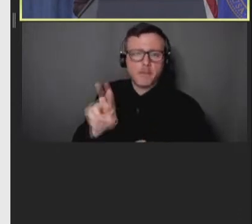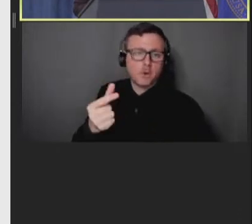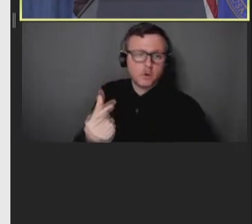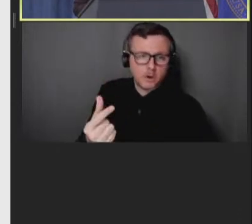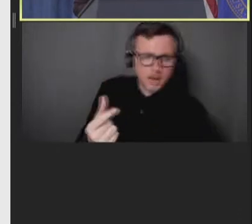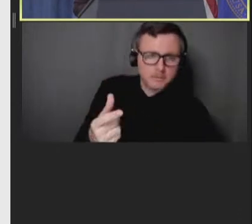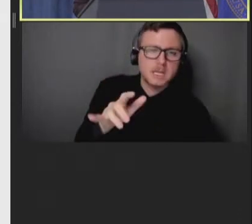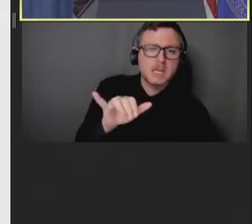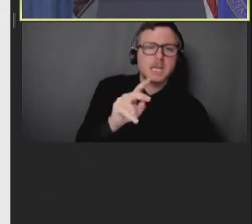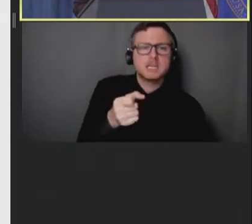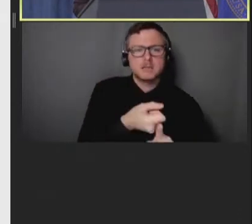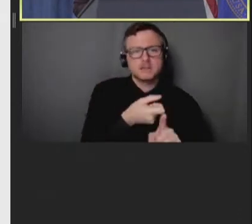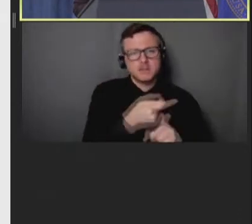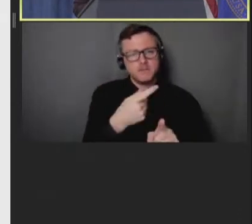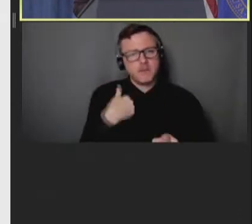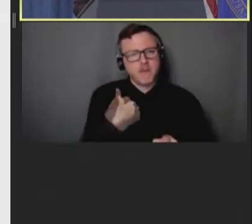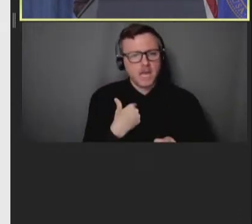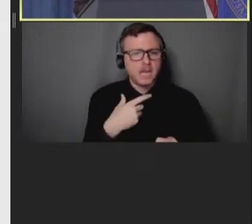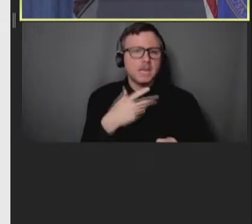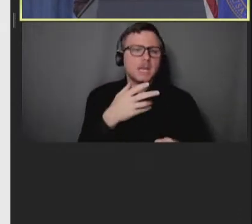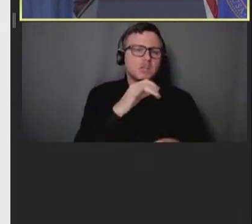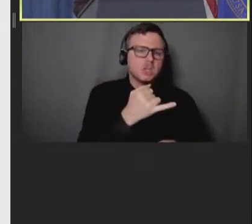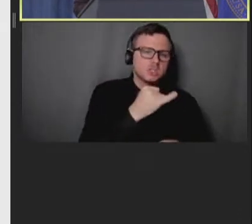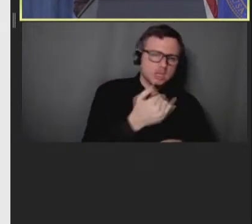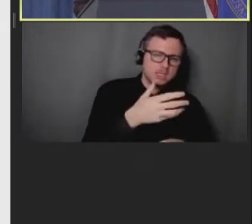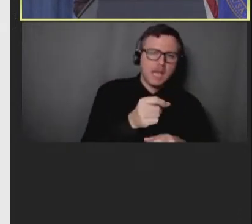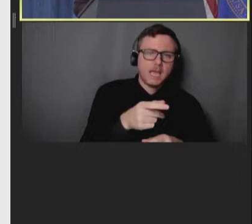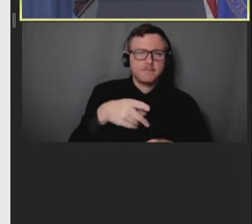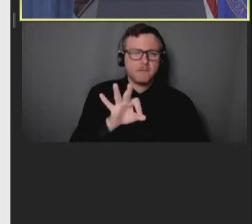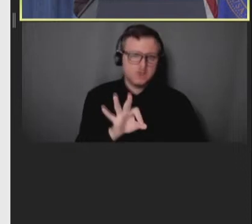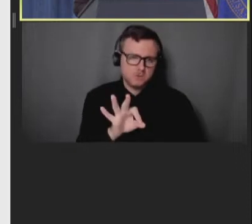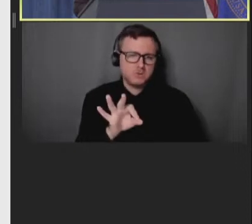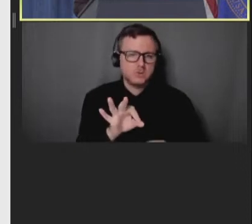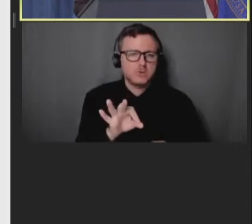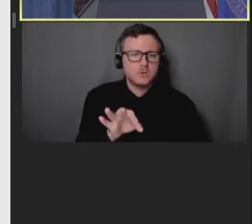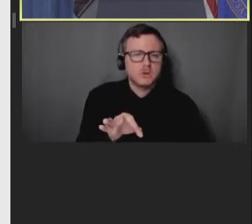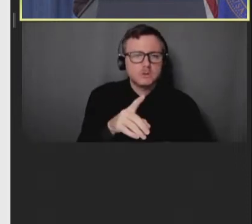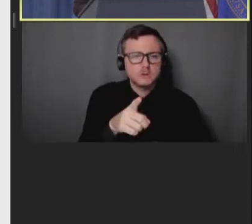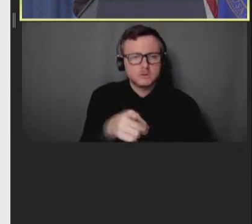on pseudovirus neutralization antibodies in all the volunteers, which are approximately